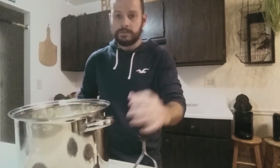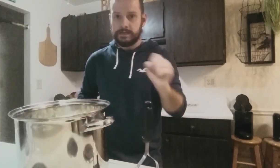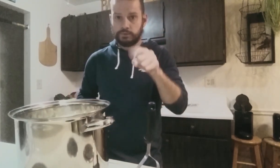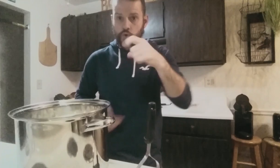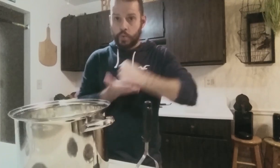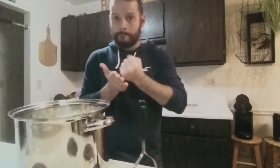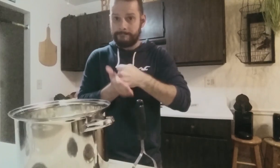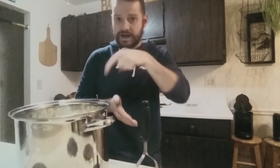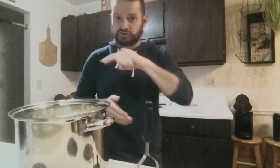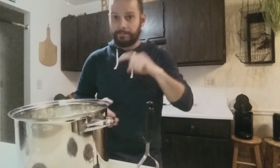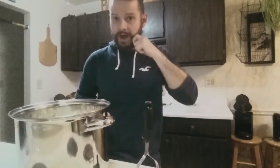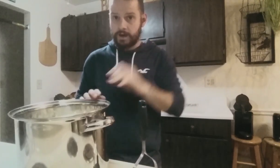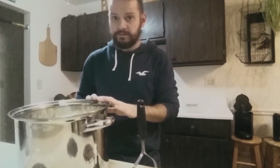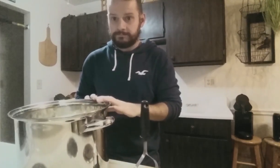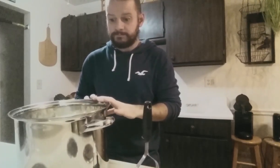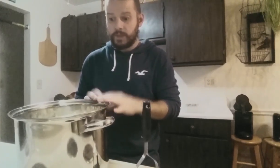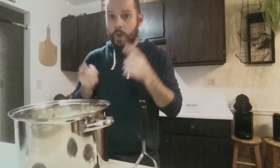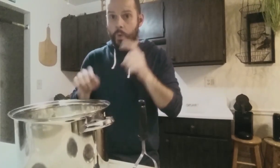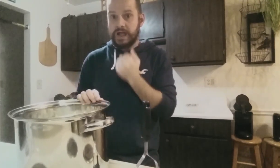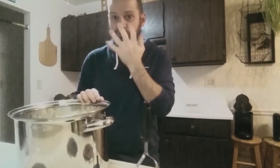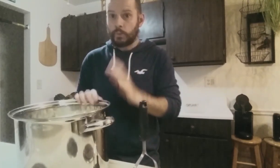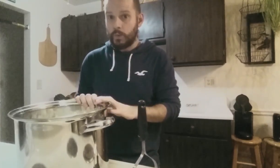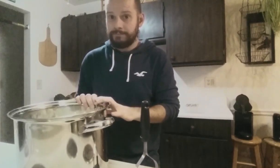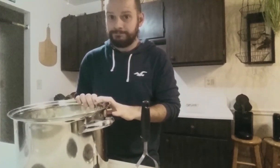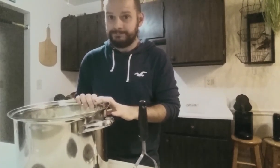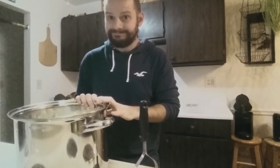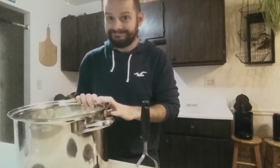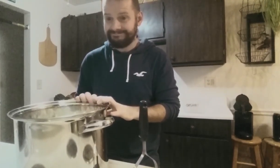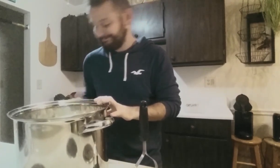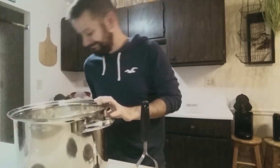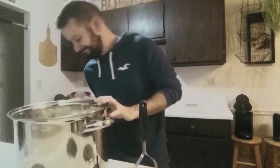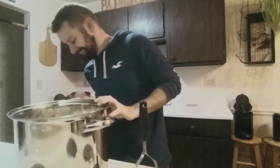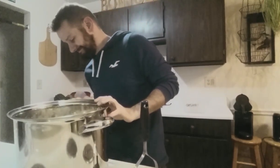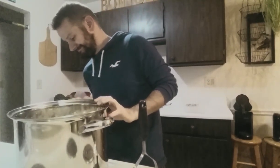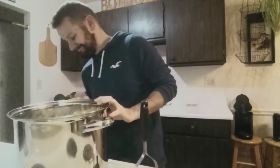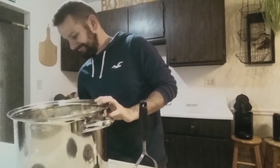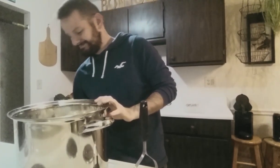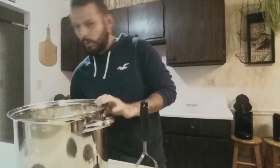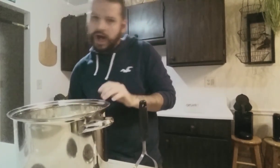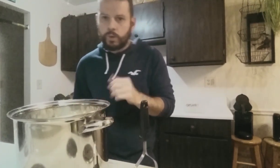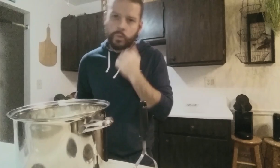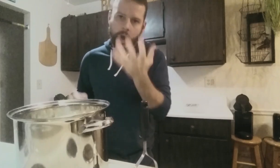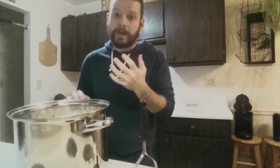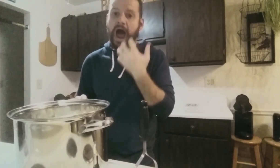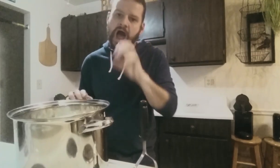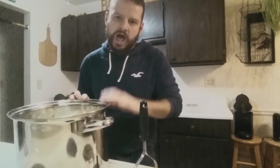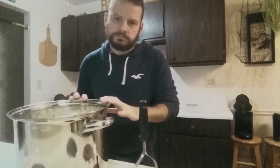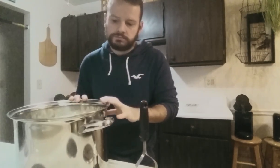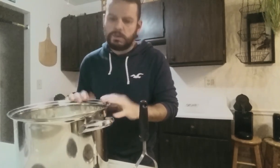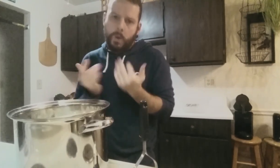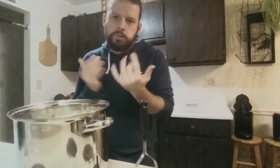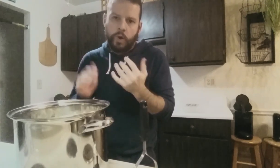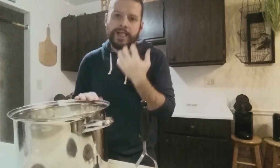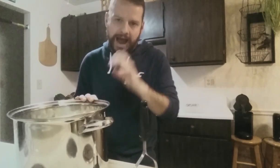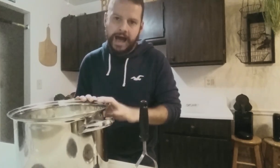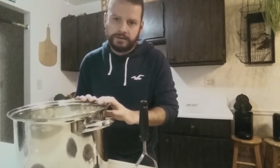Yes, you mash the apples while it's warm. Well, warm -- hot, boiling hot.